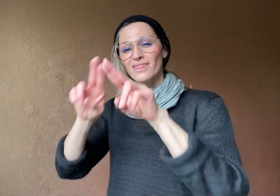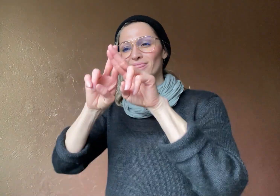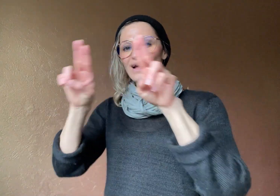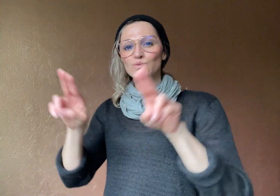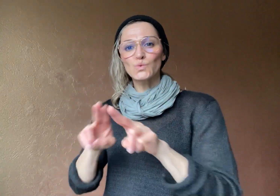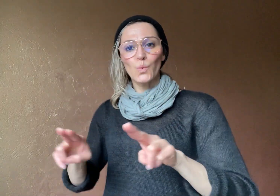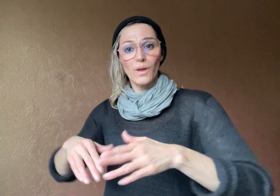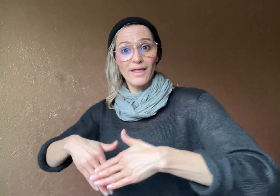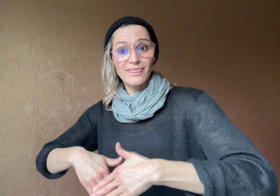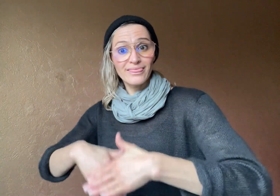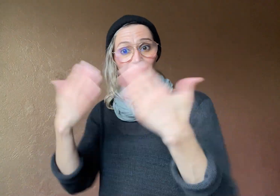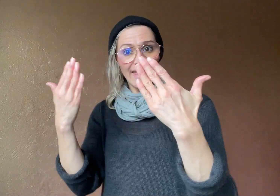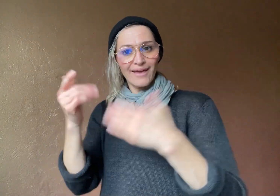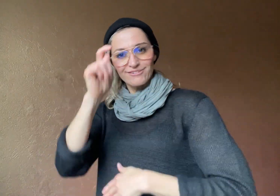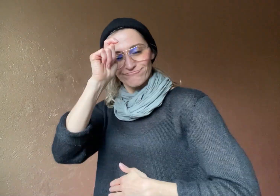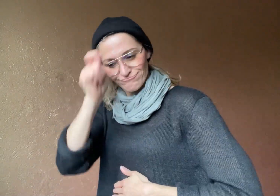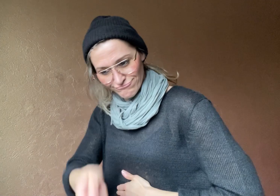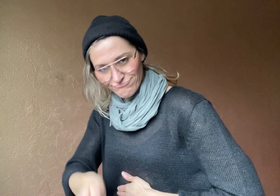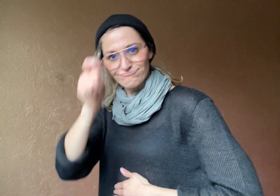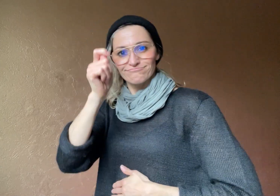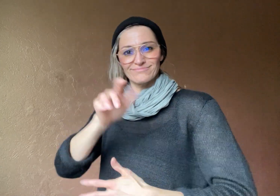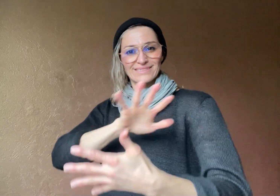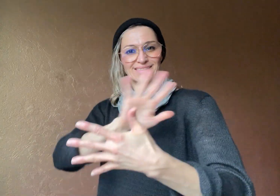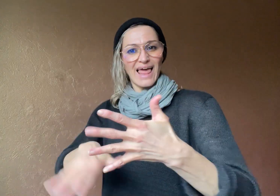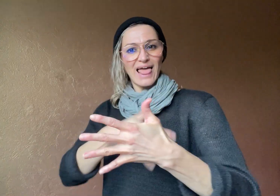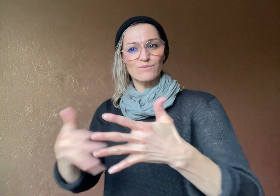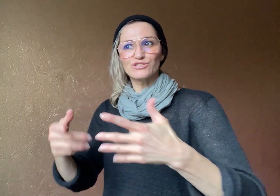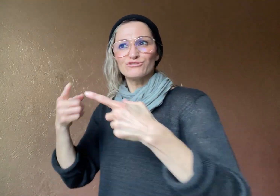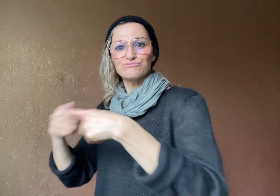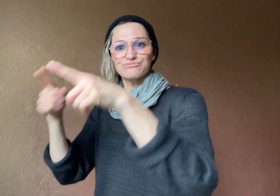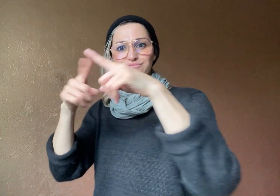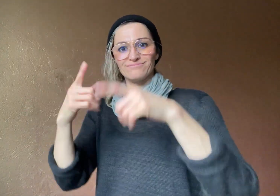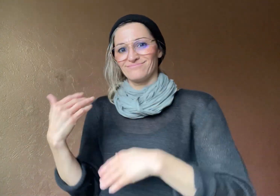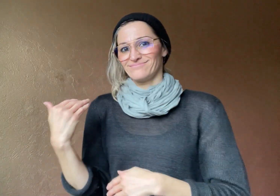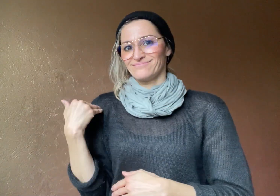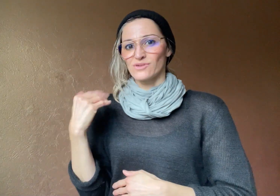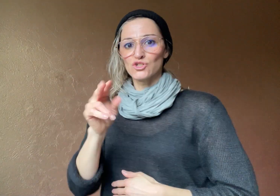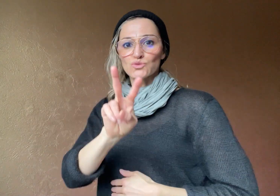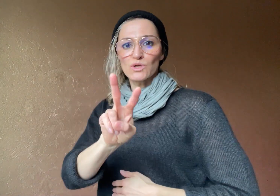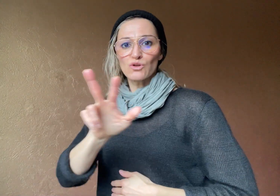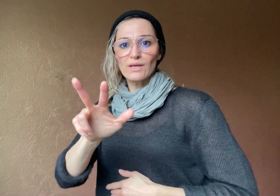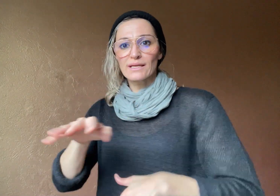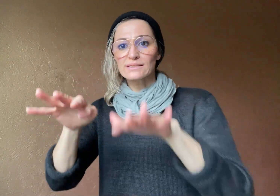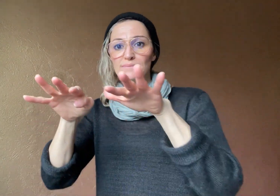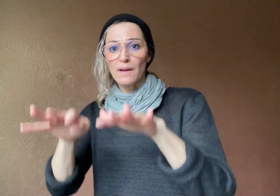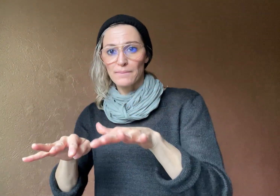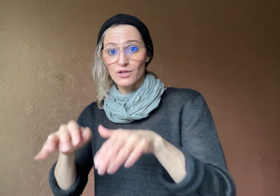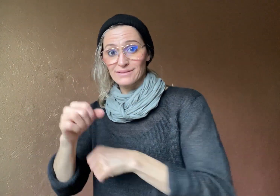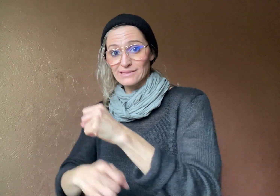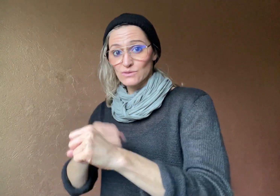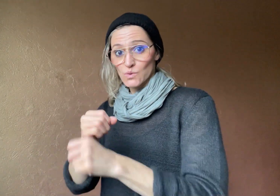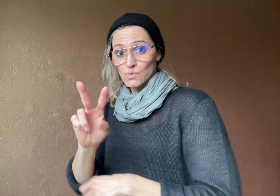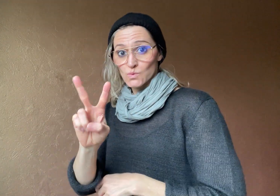[Dawn]: On the International Day of Sign Languages